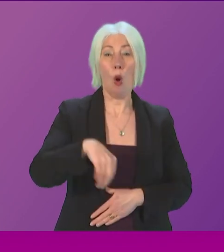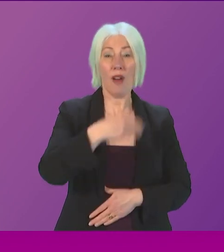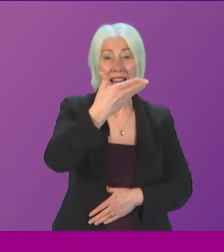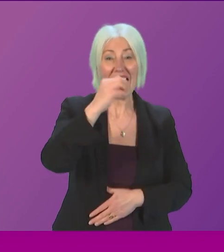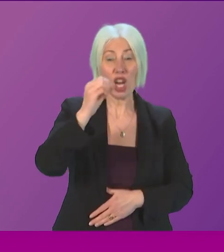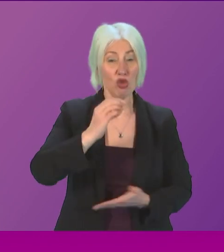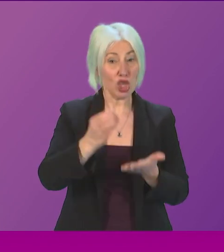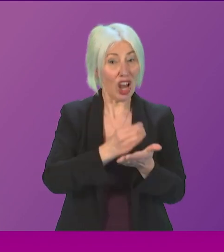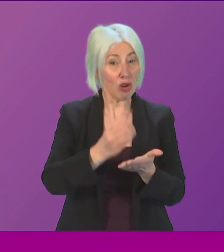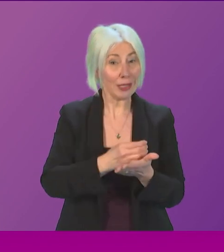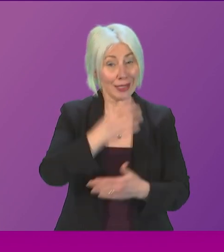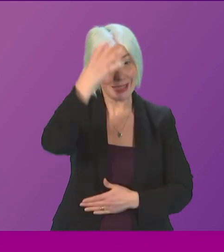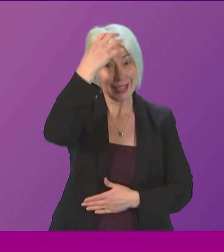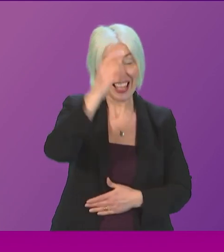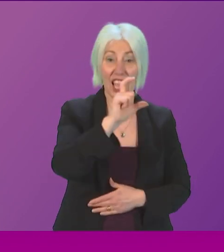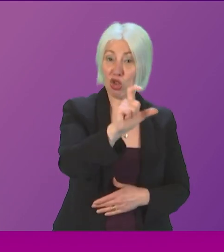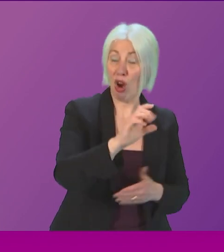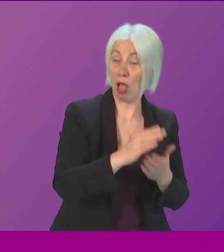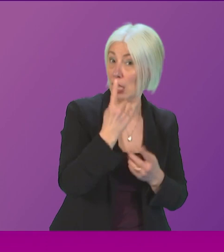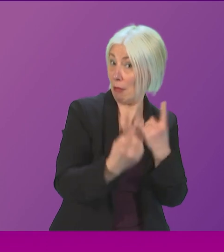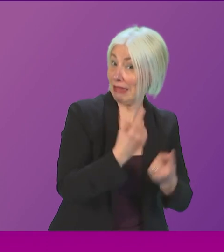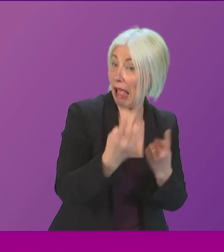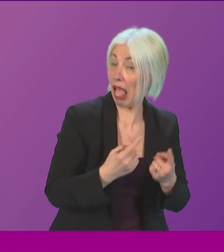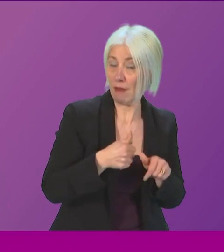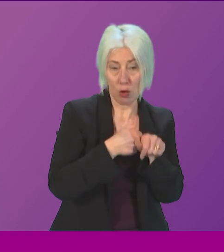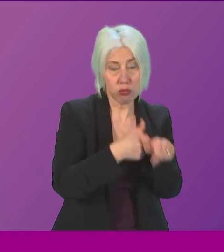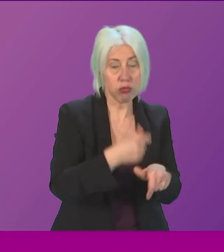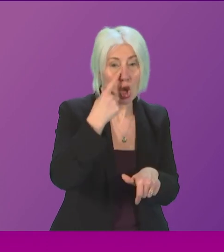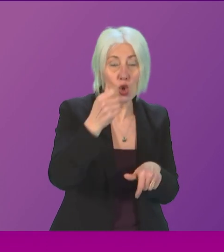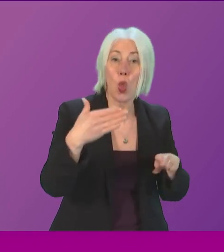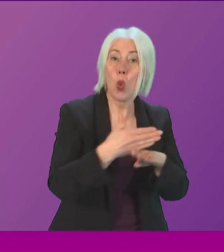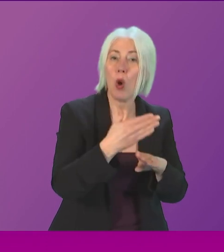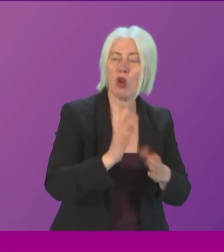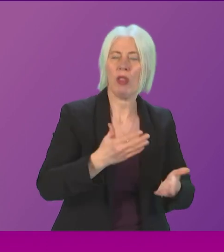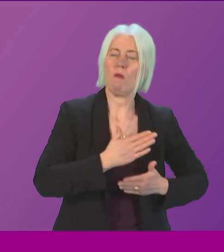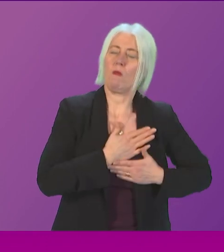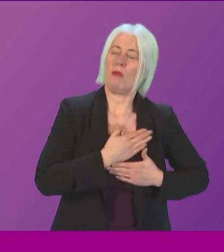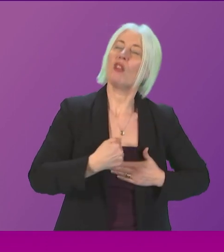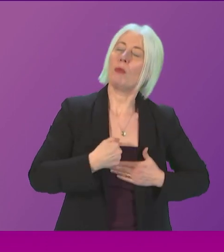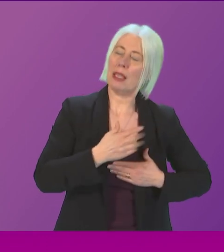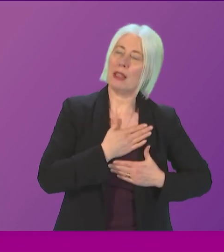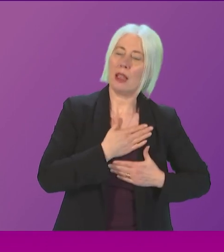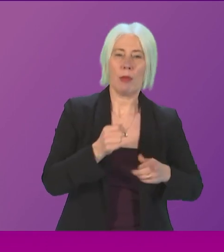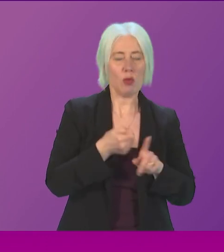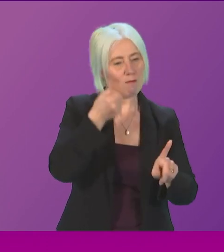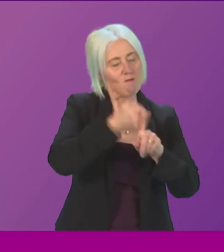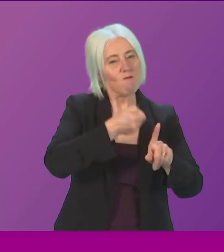King Charles has a long and proud history of supporting youth work, something that is very dear to me, and of championing environmentalism.